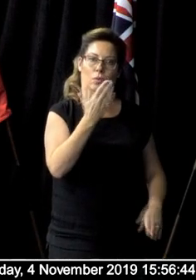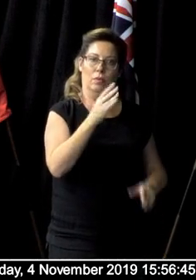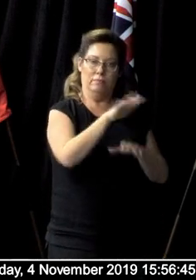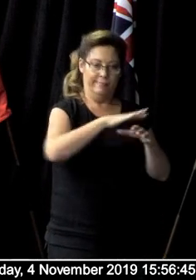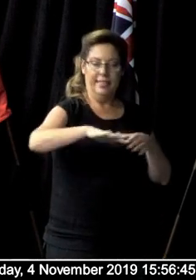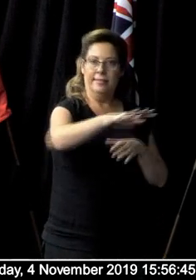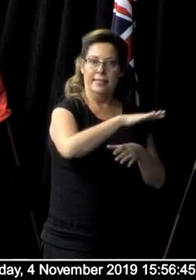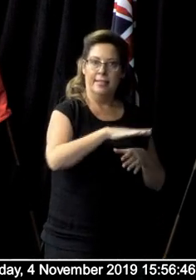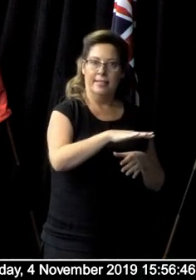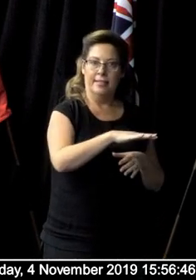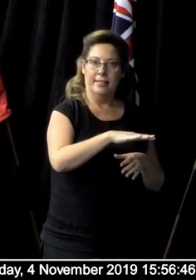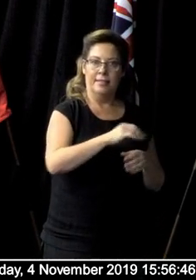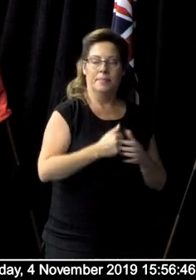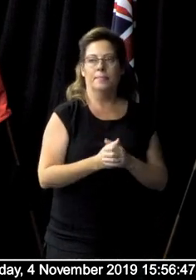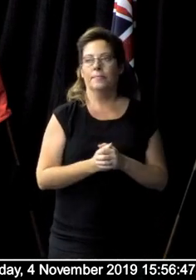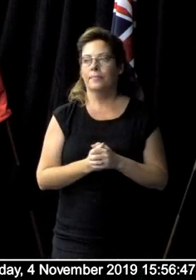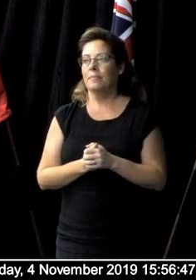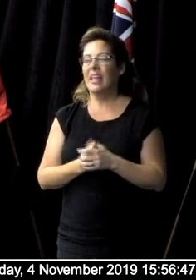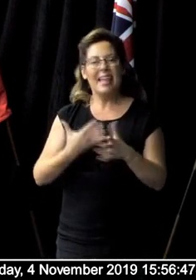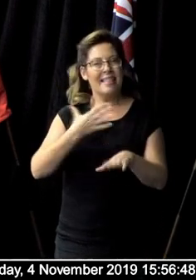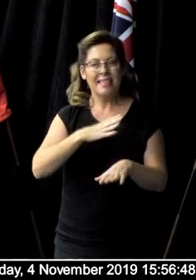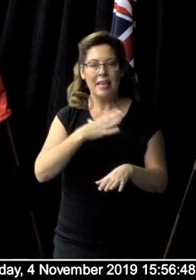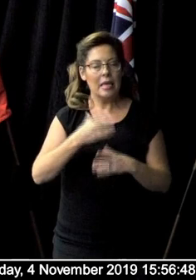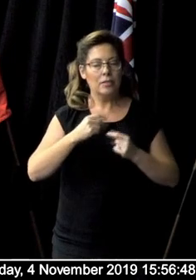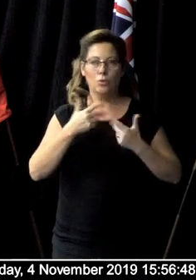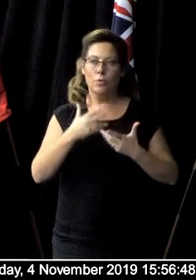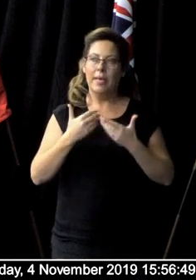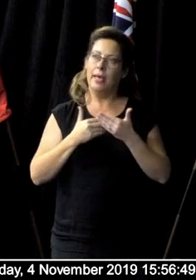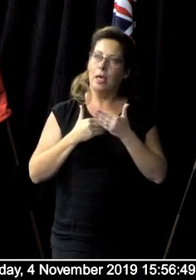I think there needs to be processes of assistance for families who want to